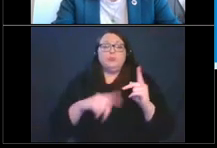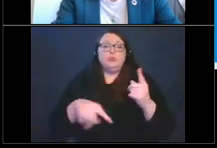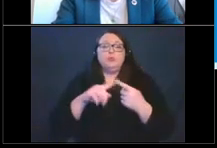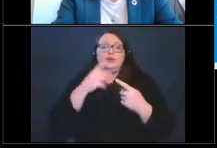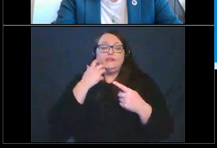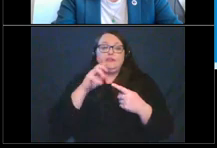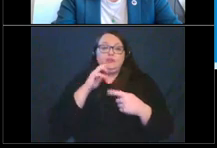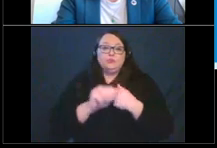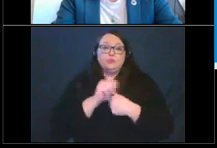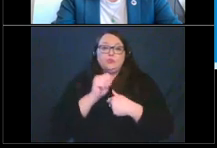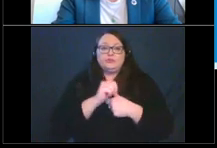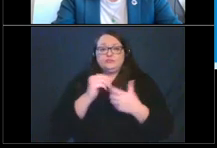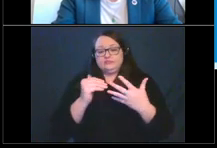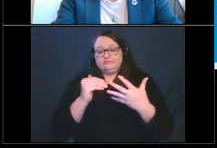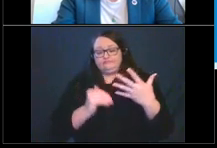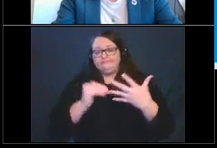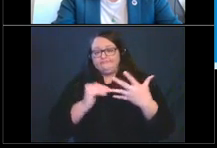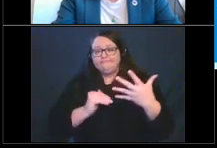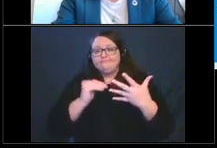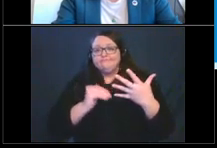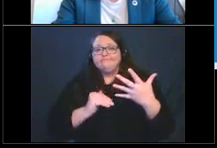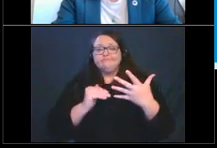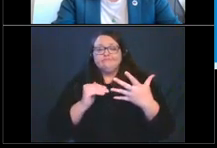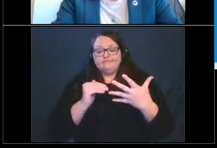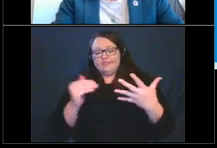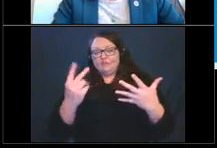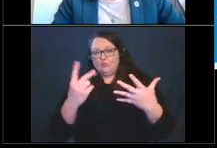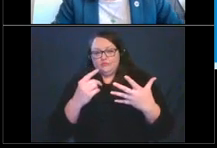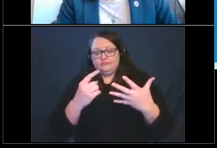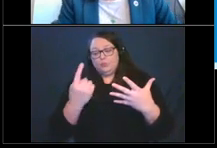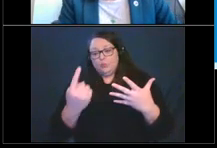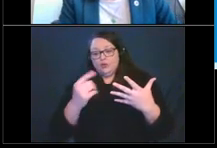I think they're thinking like level 1 or level 2, they say people can find it hard to know how